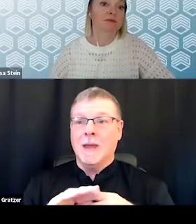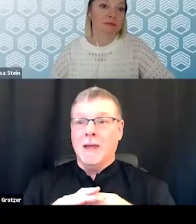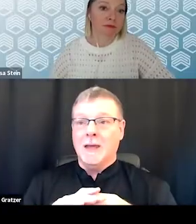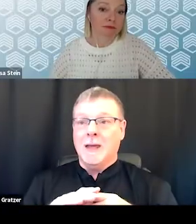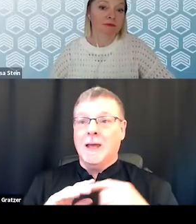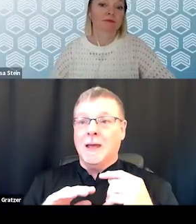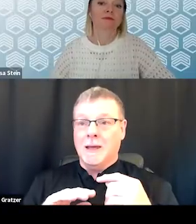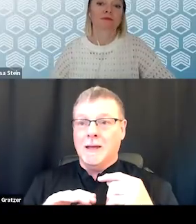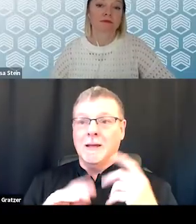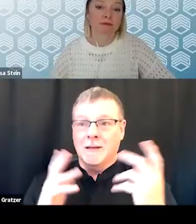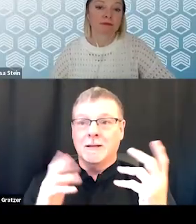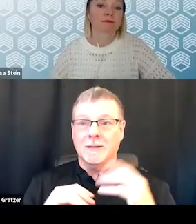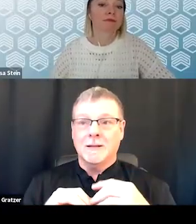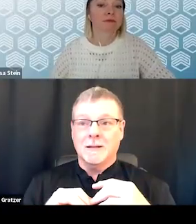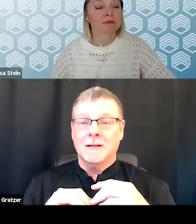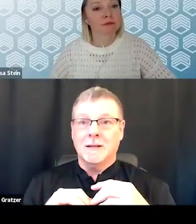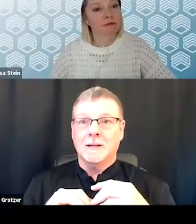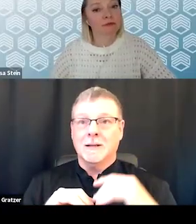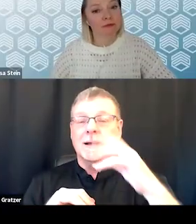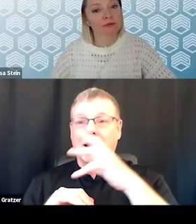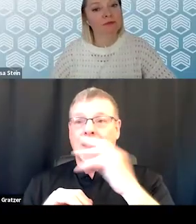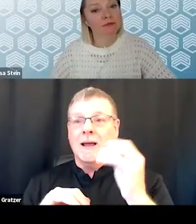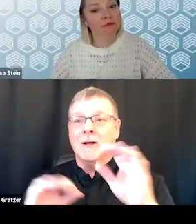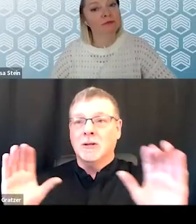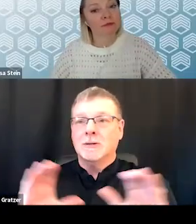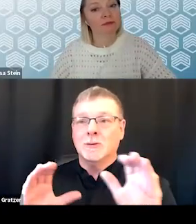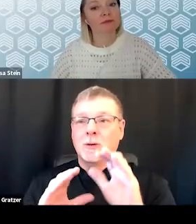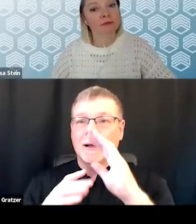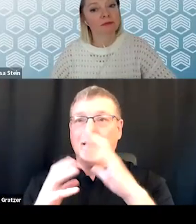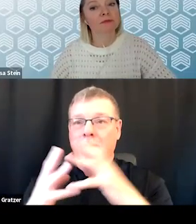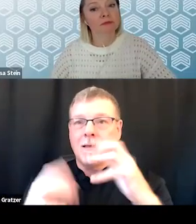And so they're also doing a lot of work and outreach,